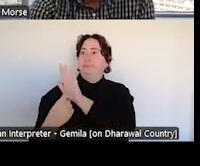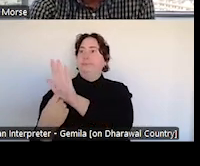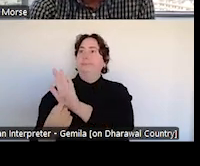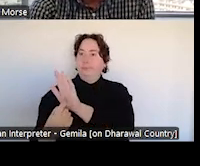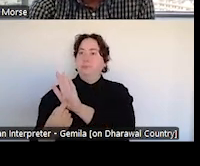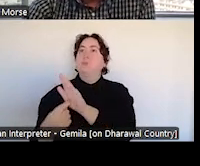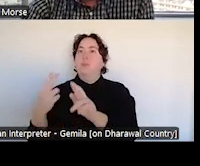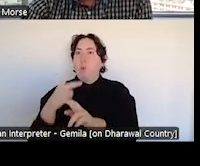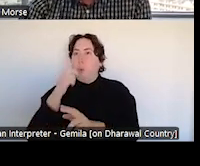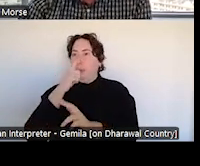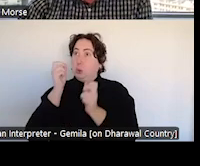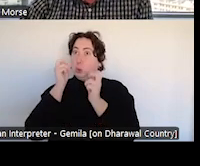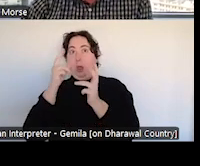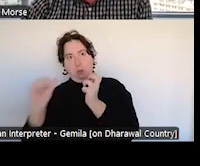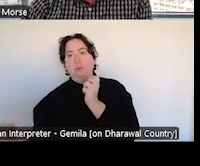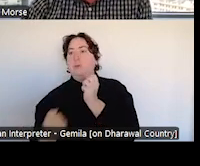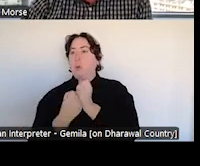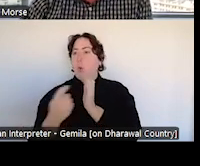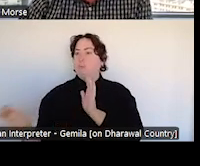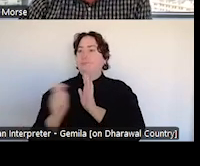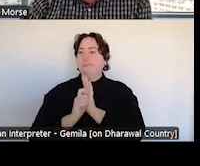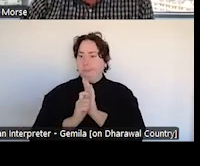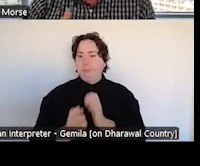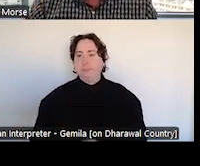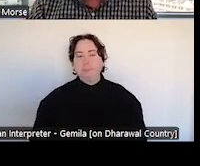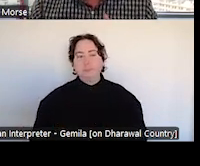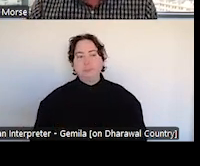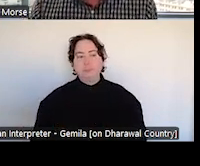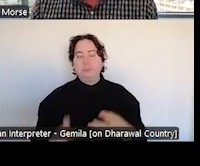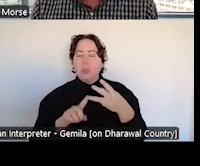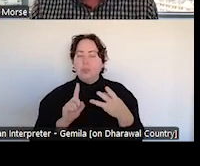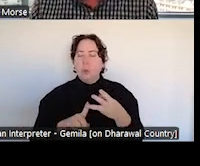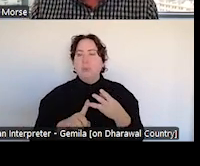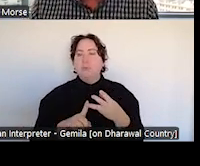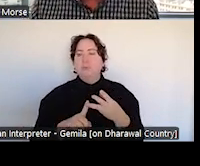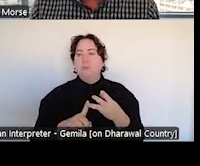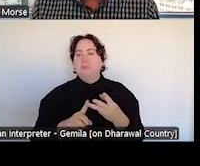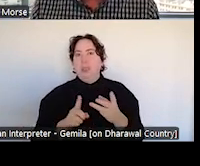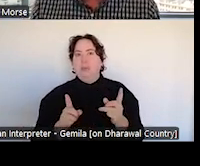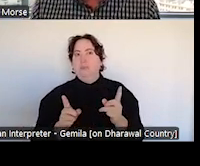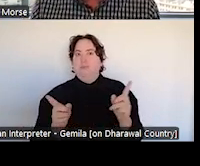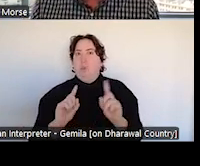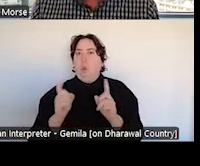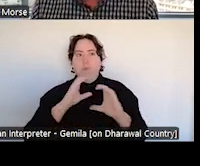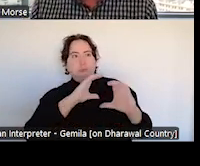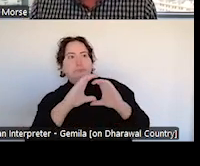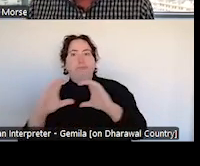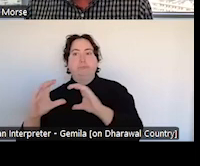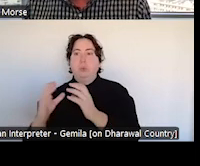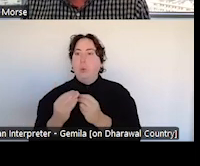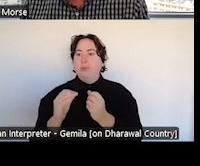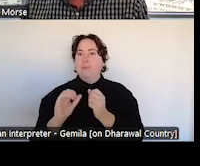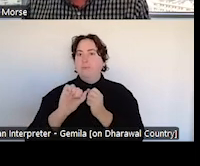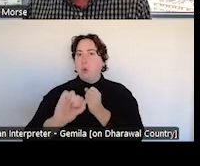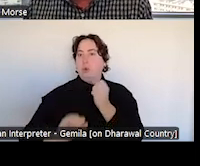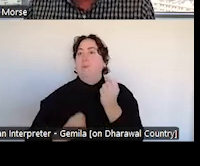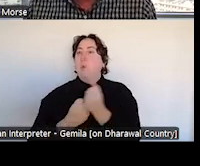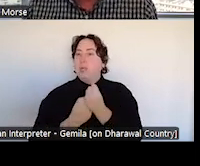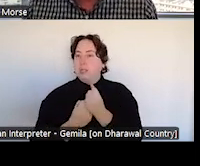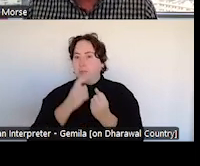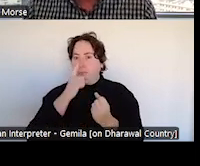thinking about ? what messages are you telling your supporters to enable them to think about